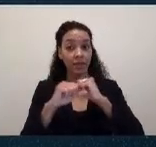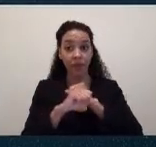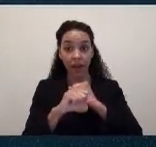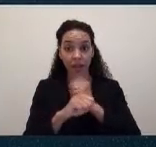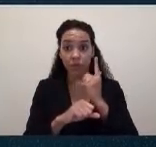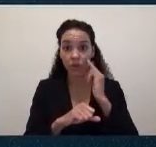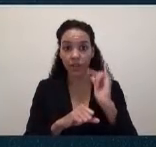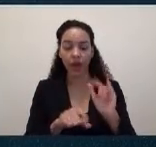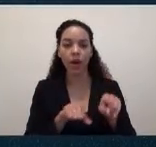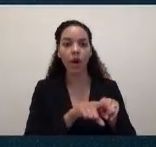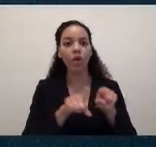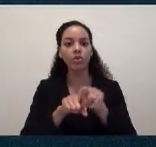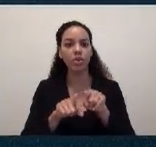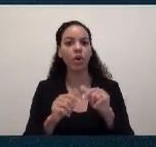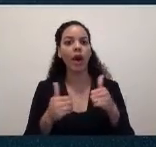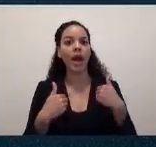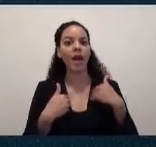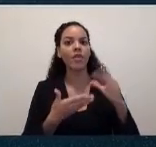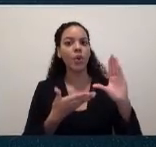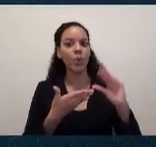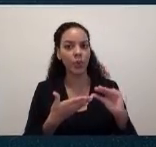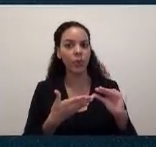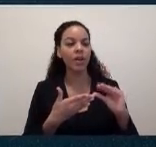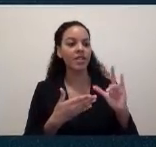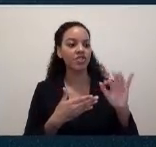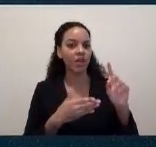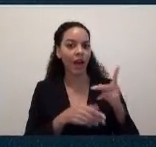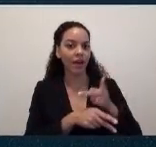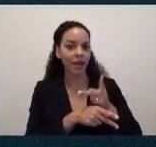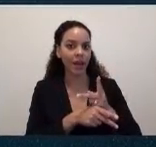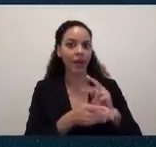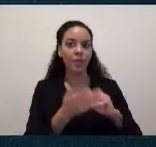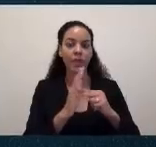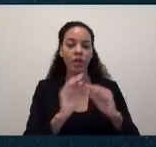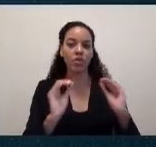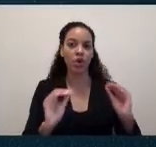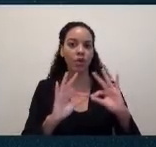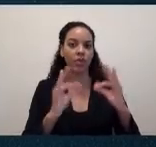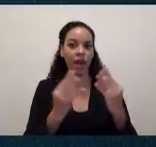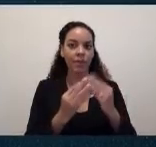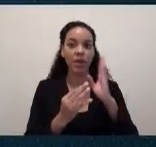so that no family middle or low-income pays more than 7 percent of their income in childcare.